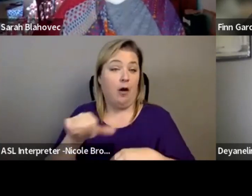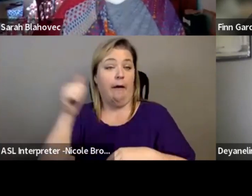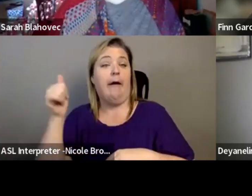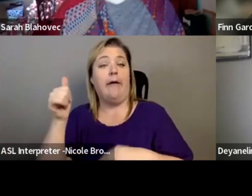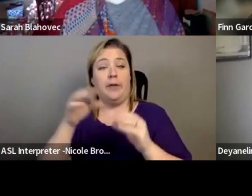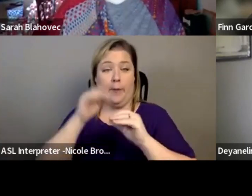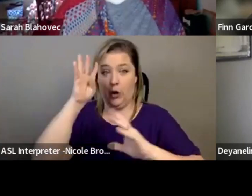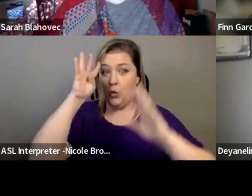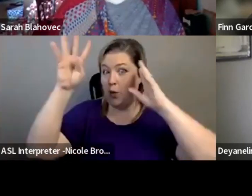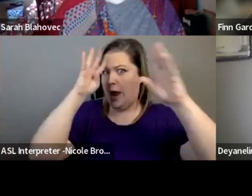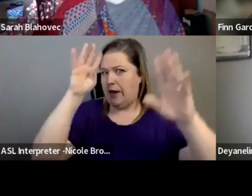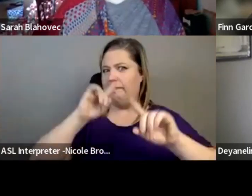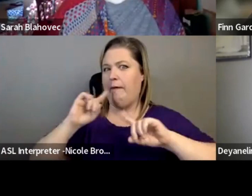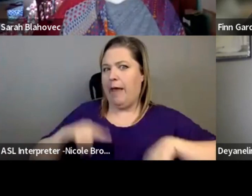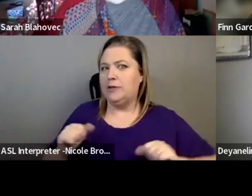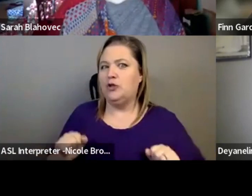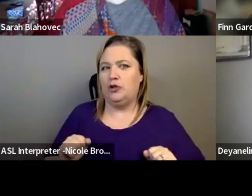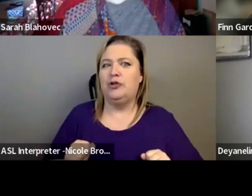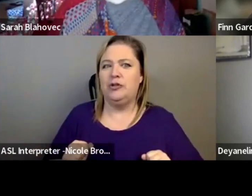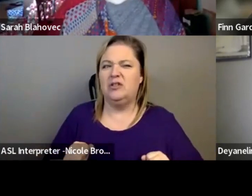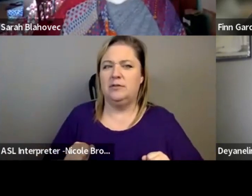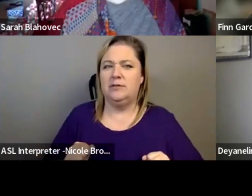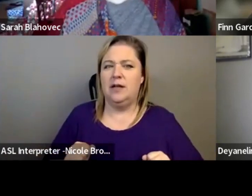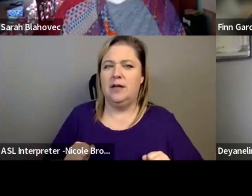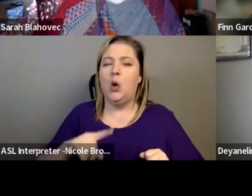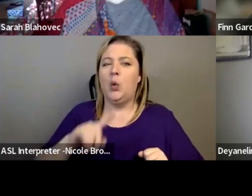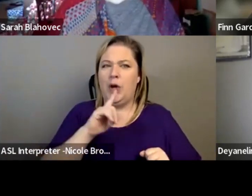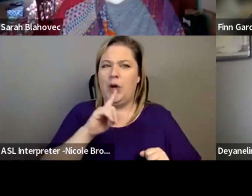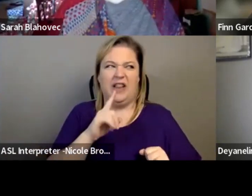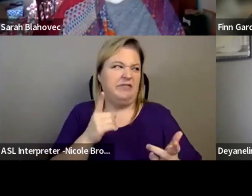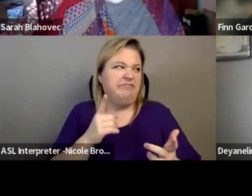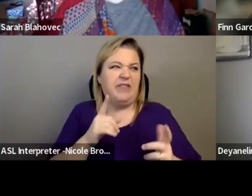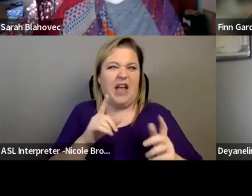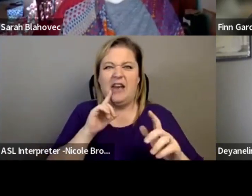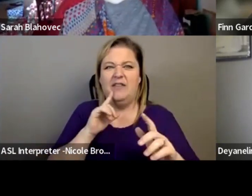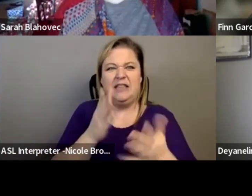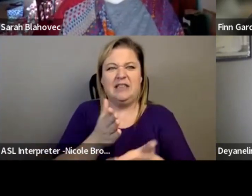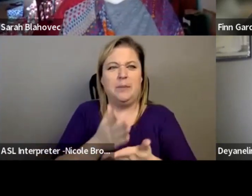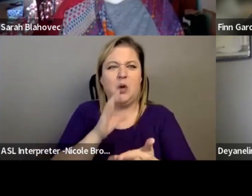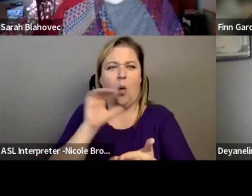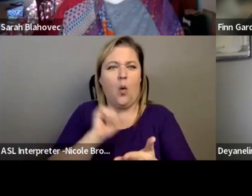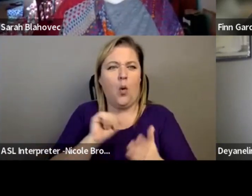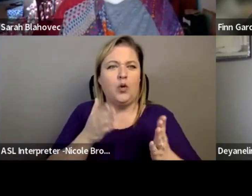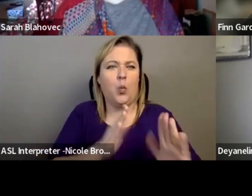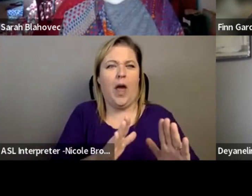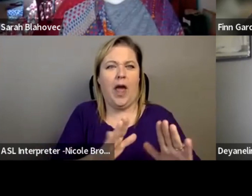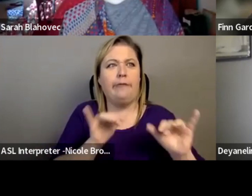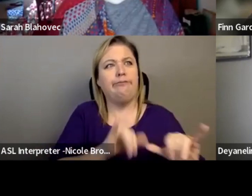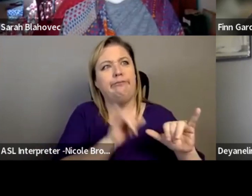And it shakes us loose from doing things the same way we've always done them. Now some of us feel we worked very hard to